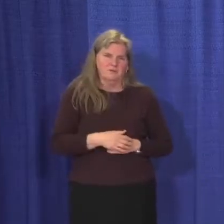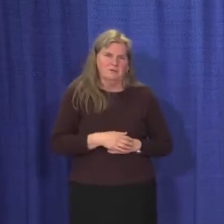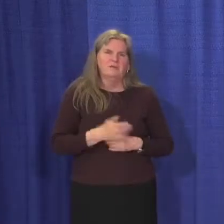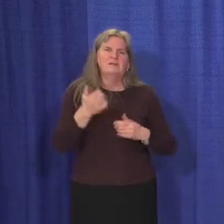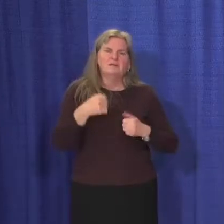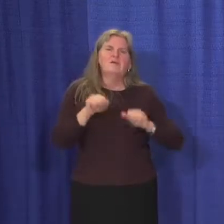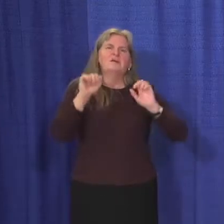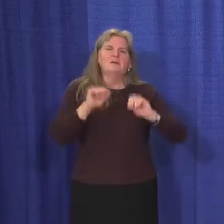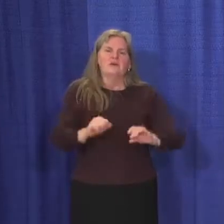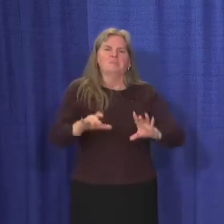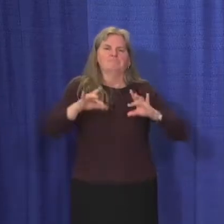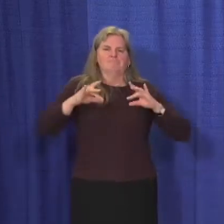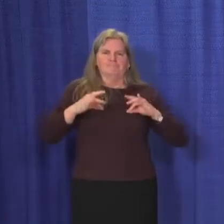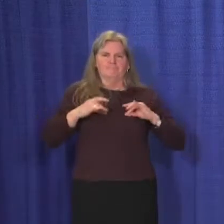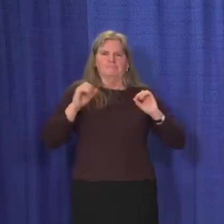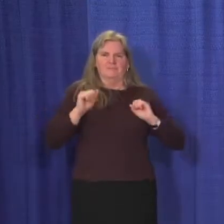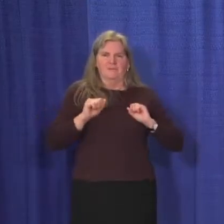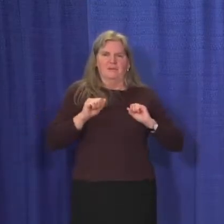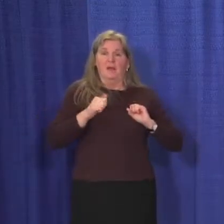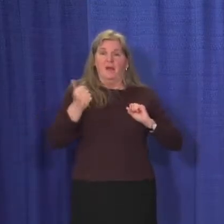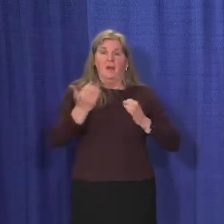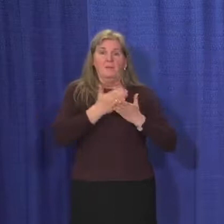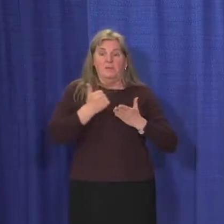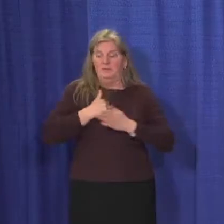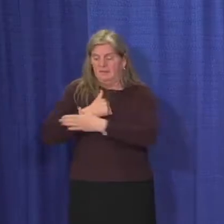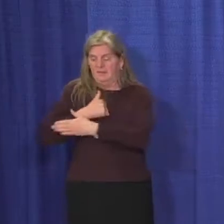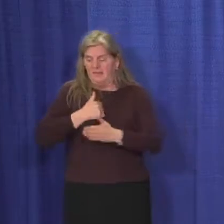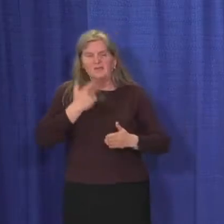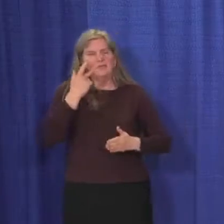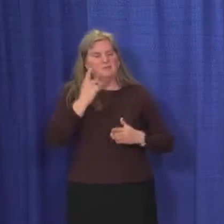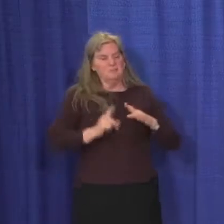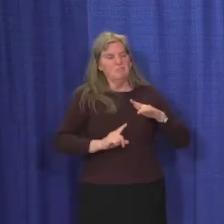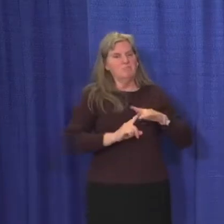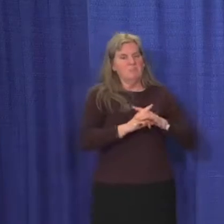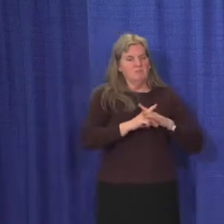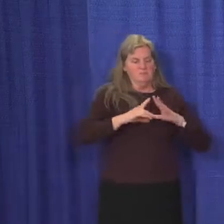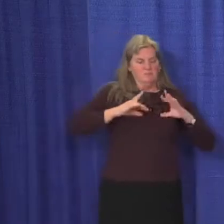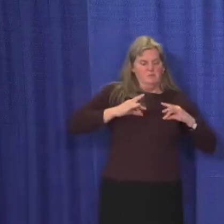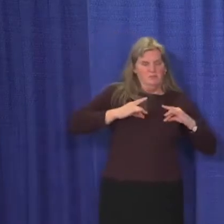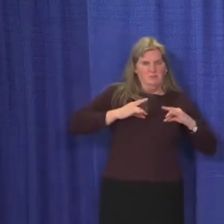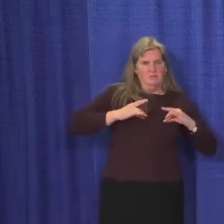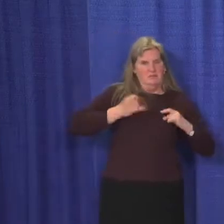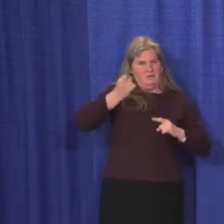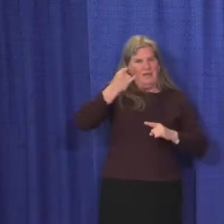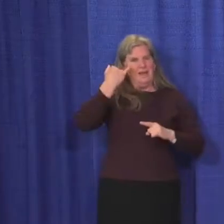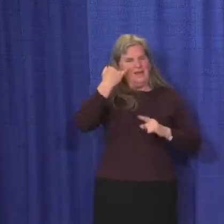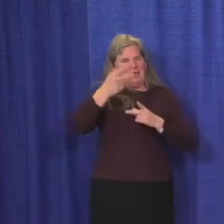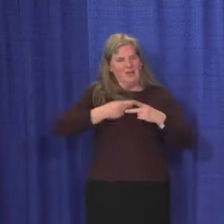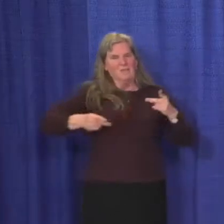It is possible to get infected and we have seen this in other parts of Canada especially if